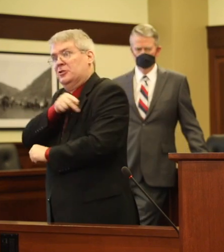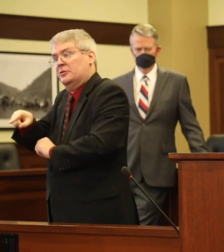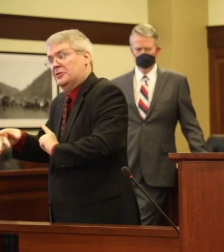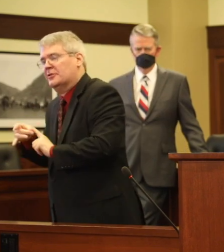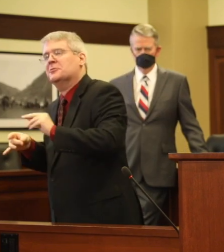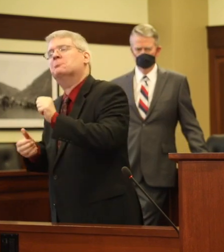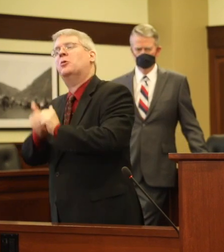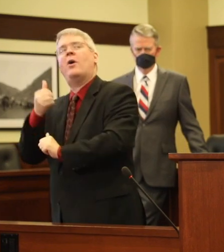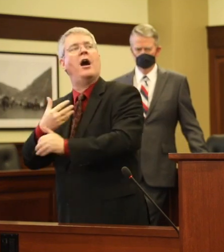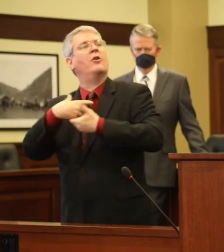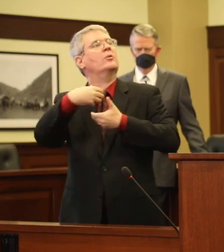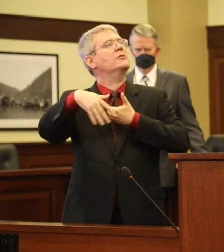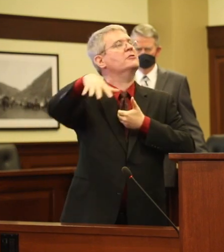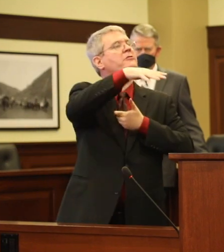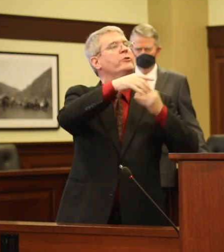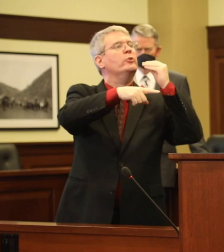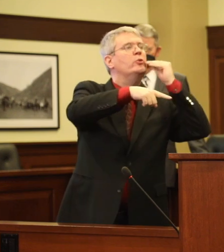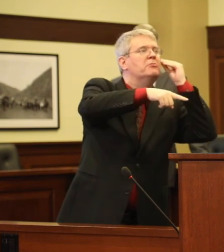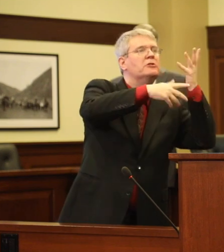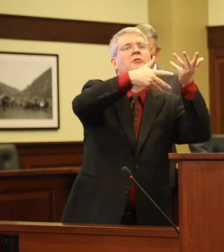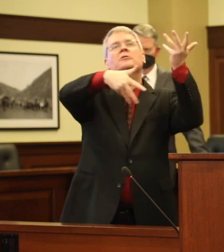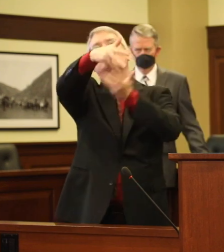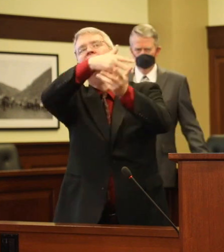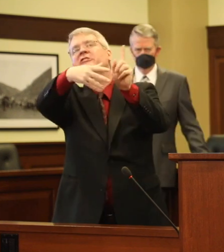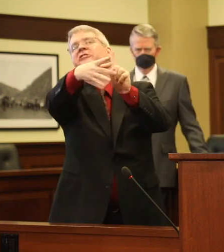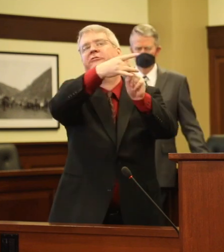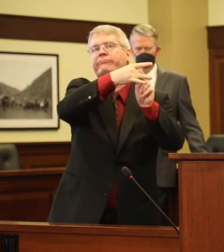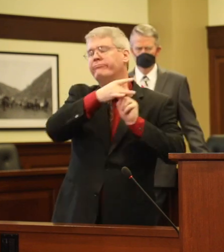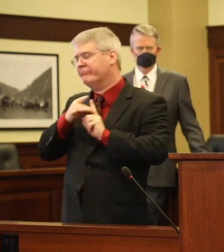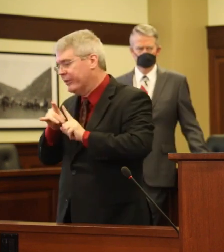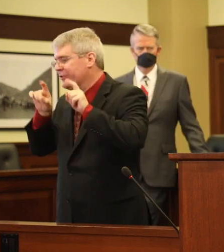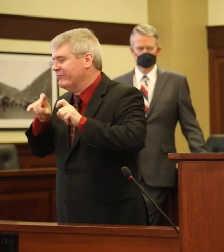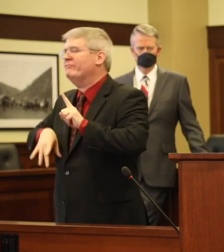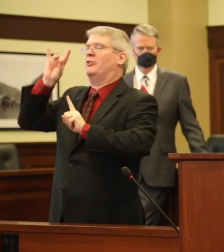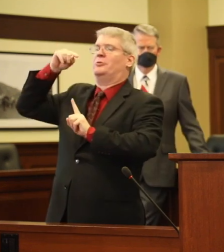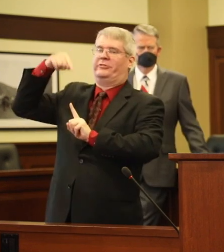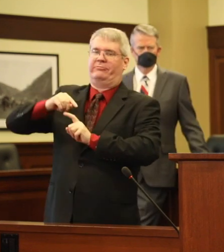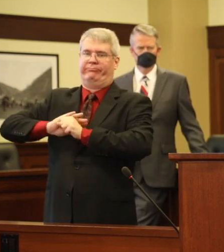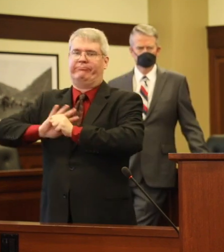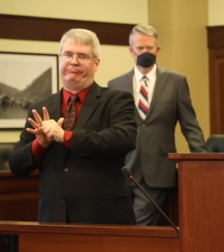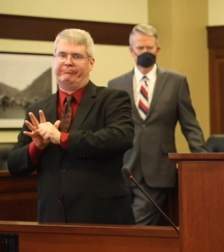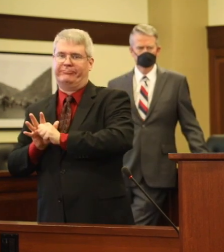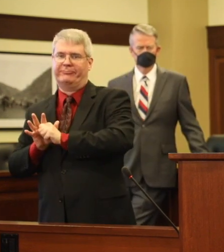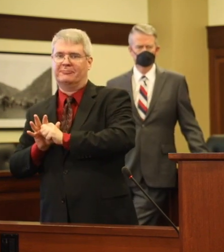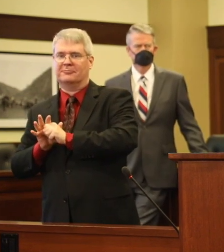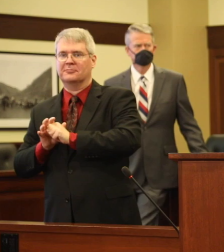healthcare workers getting infected does not mean they were infected on the job. Nonetheless, this is a trend we're worried about there.